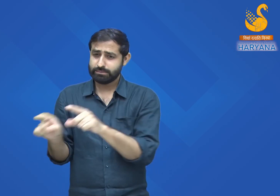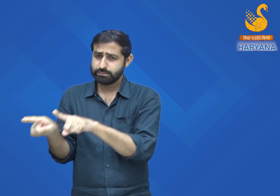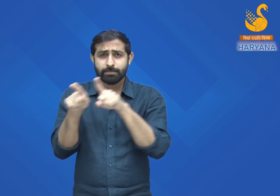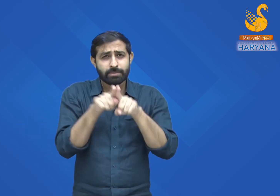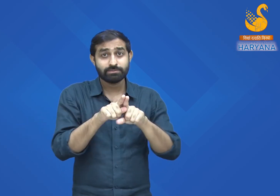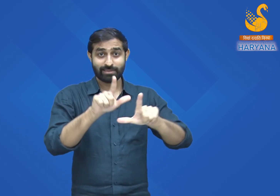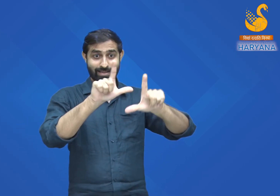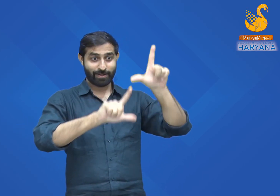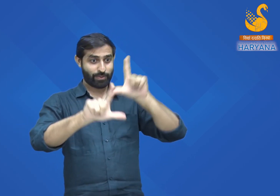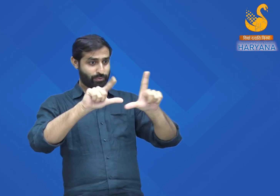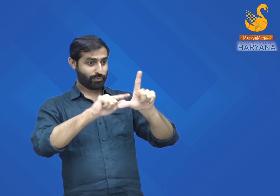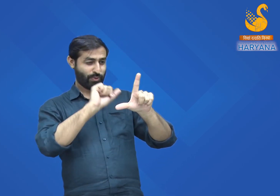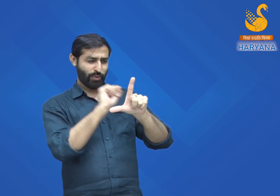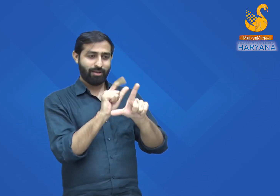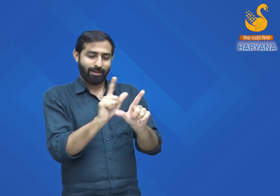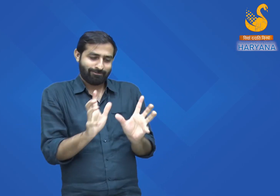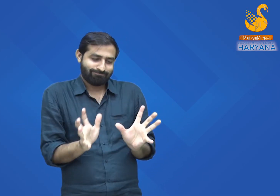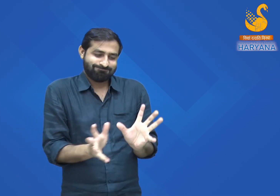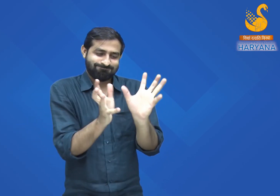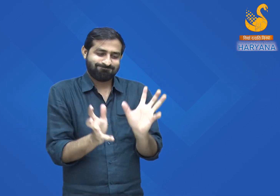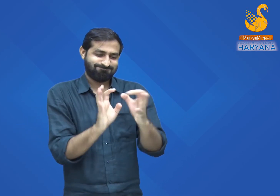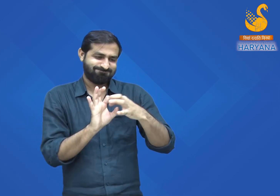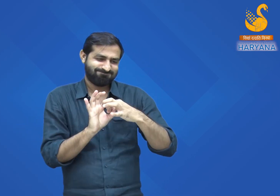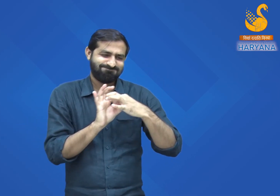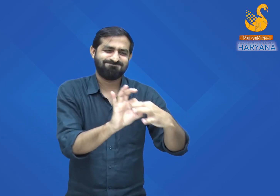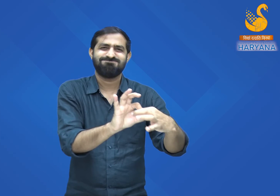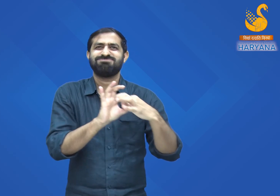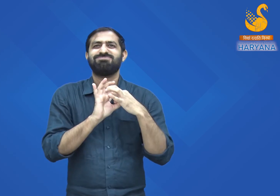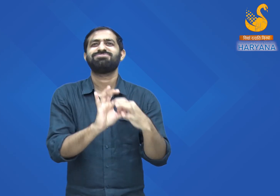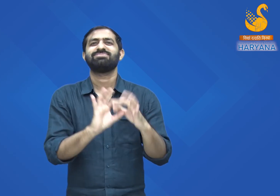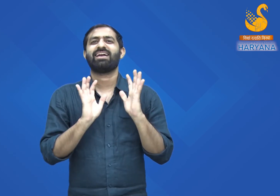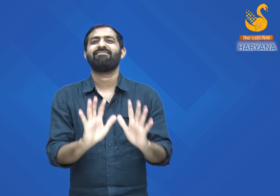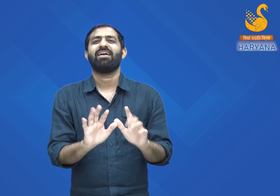likewise language facilitates the day-to-day activities of a social group.